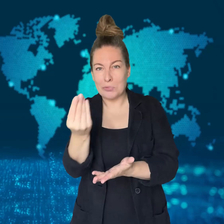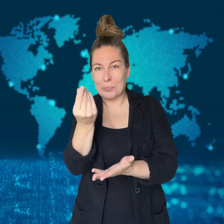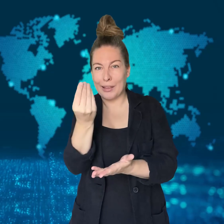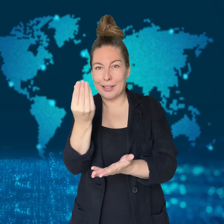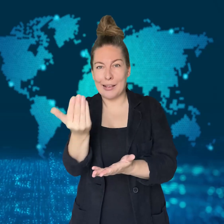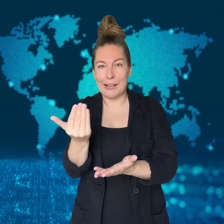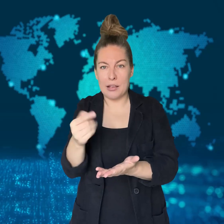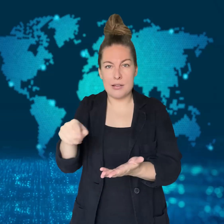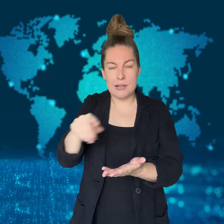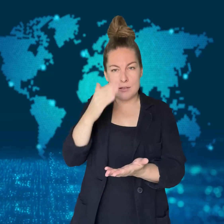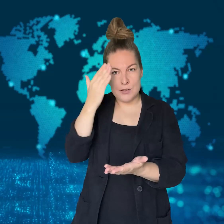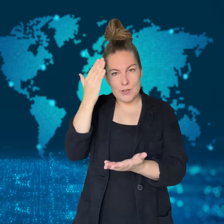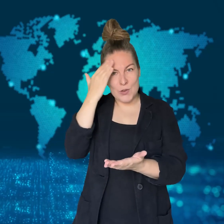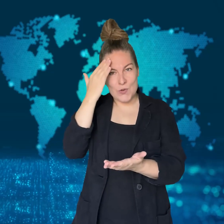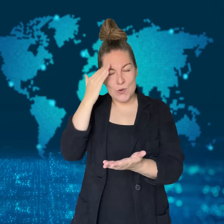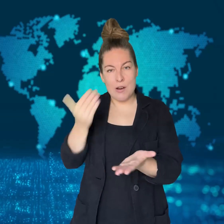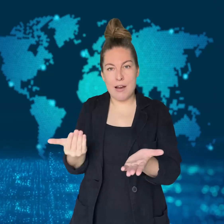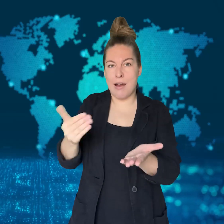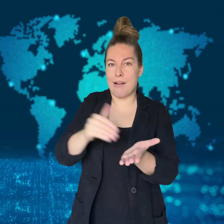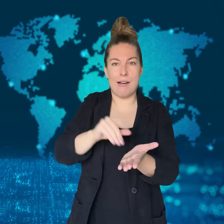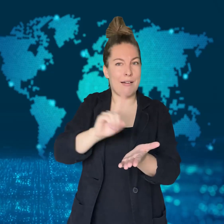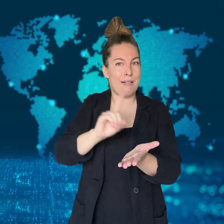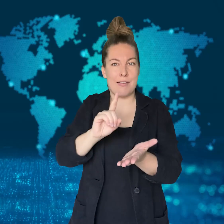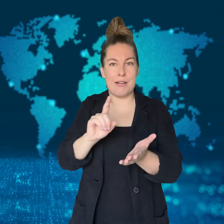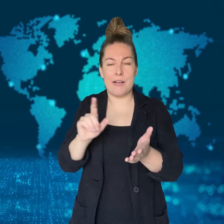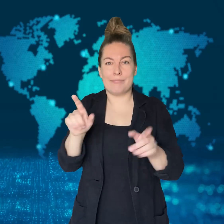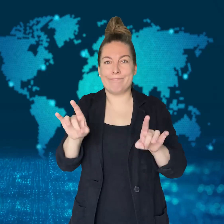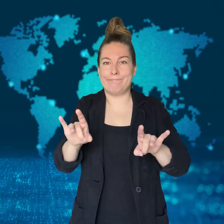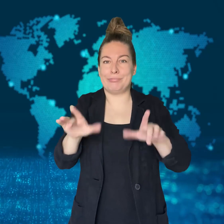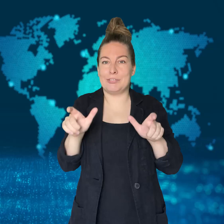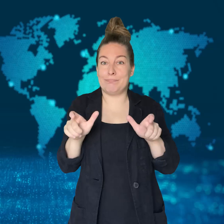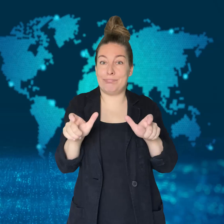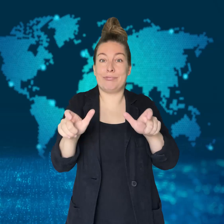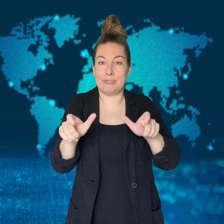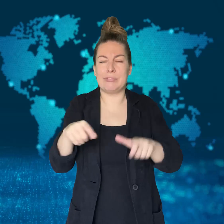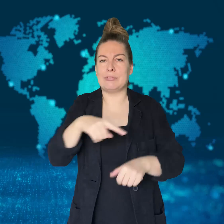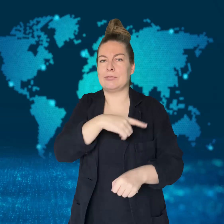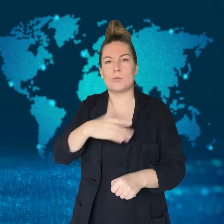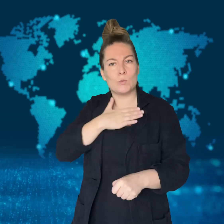in retaliation for residents who have become vigilantes to